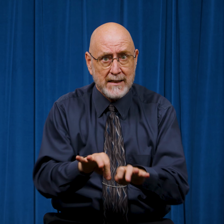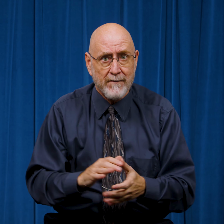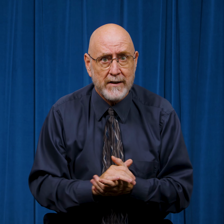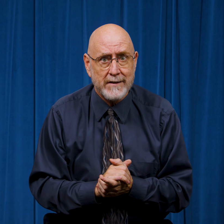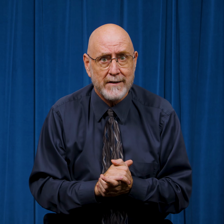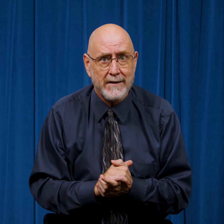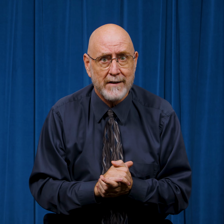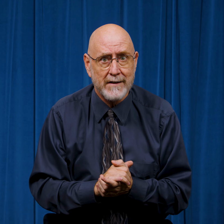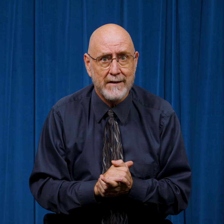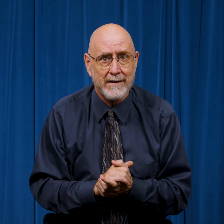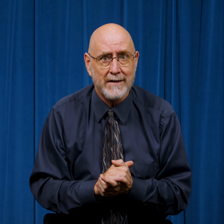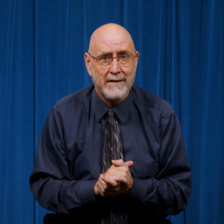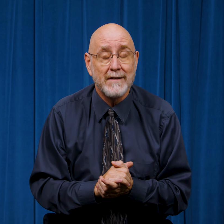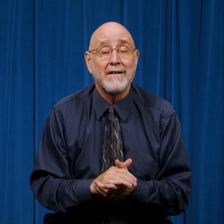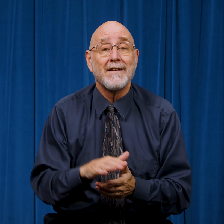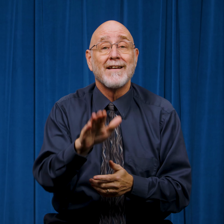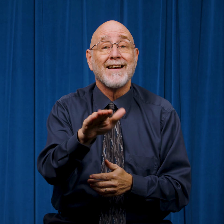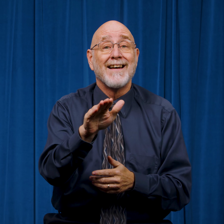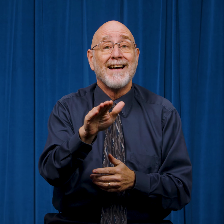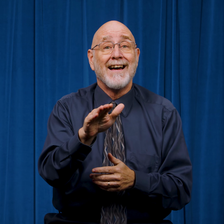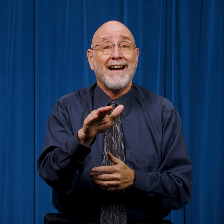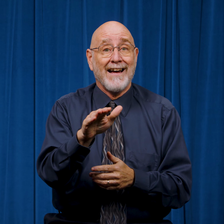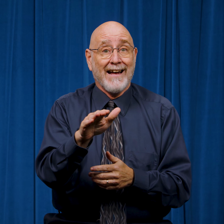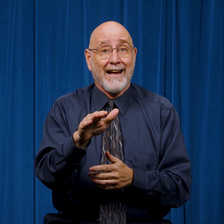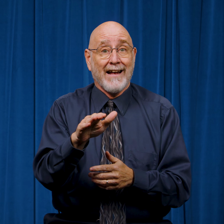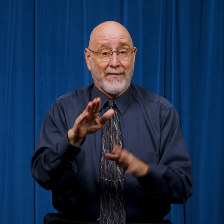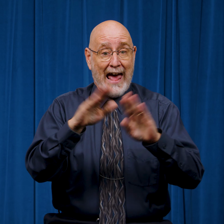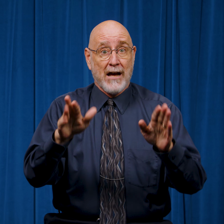Now, looking around the House Chamber,